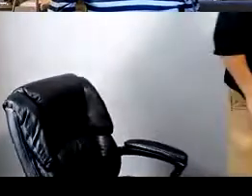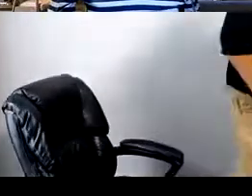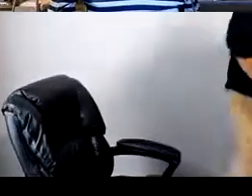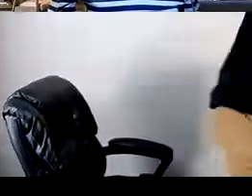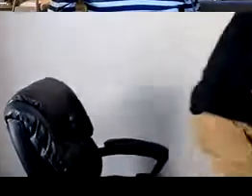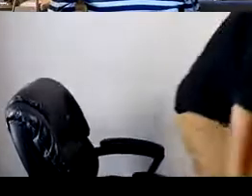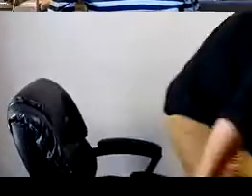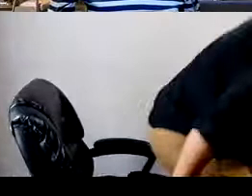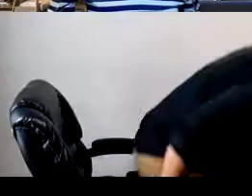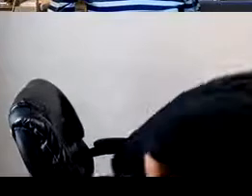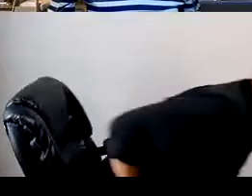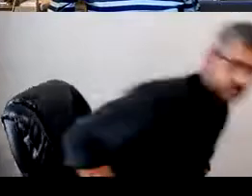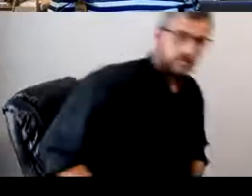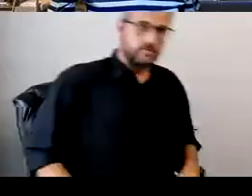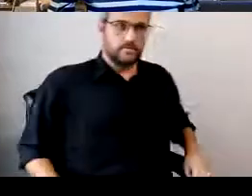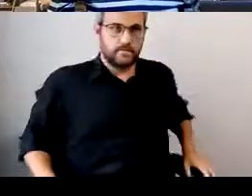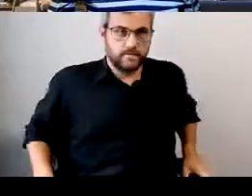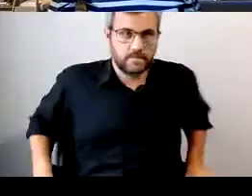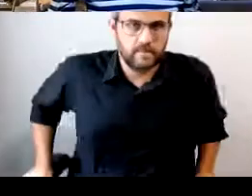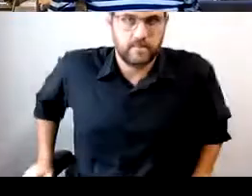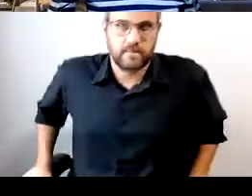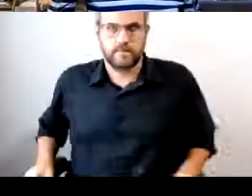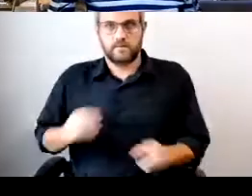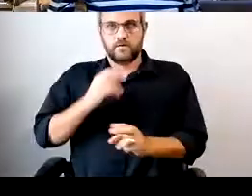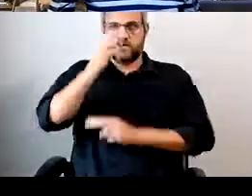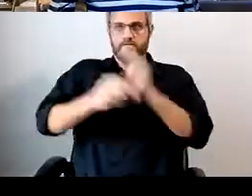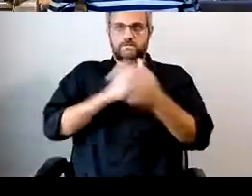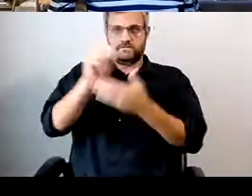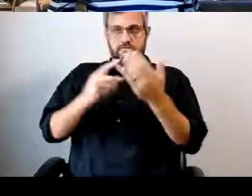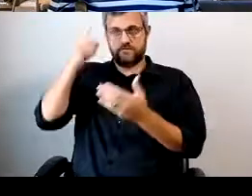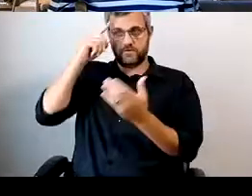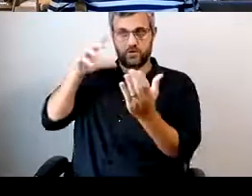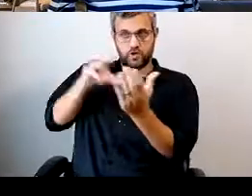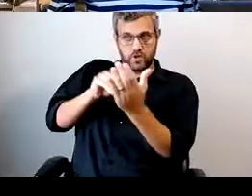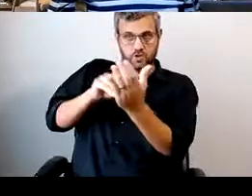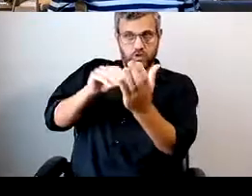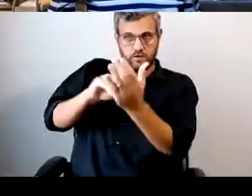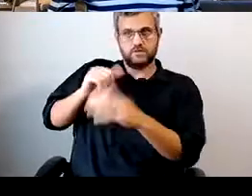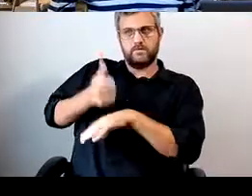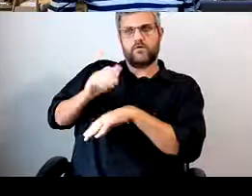Universal design for learning emerged from the application of Mesa's original universal design vision,